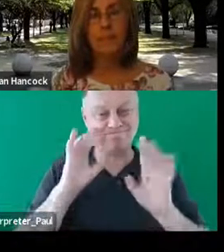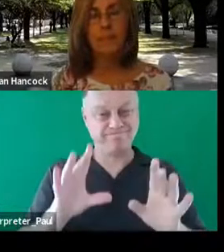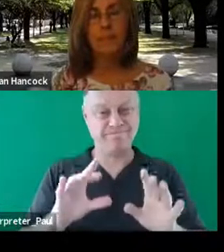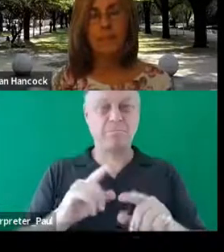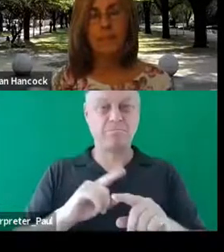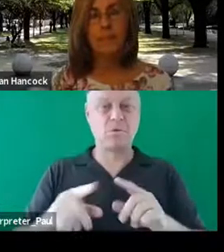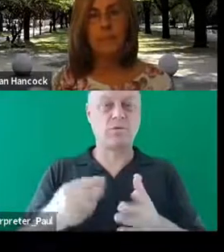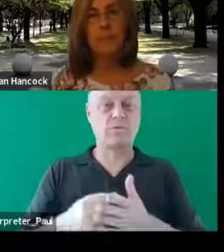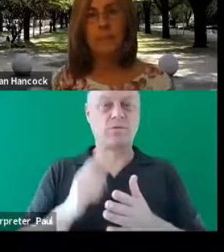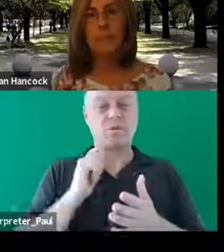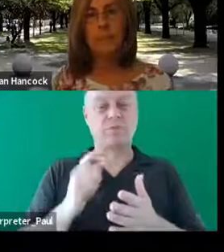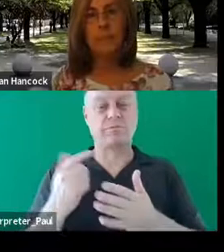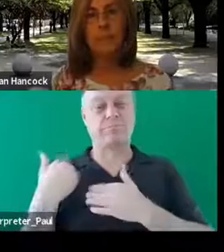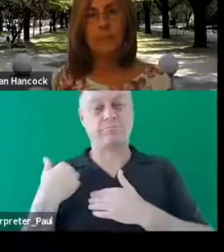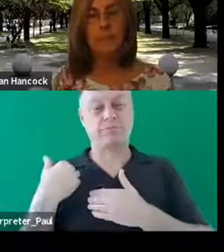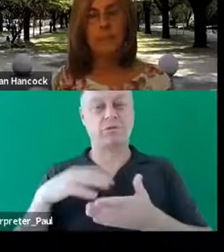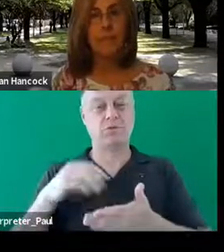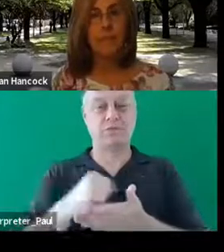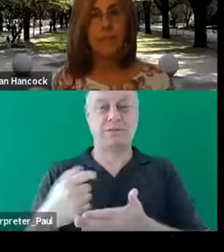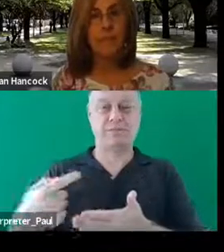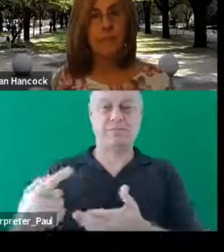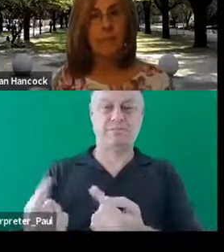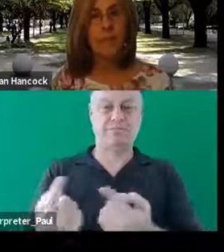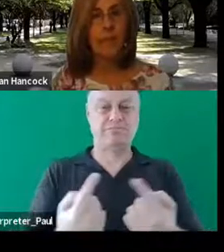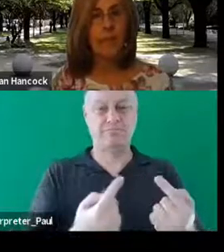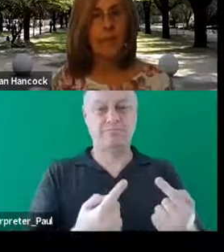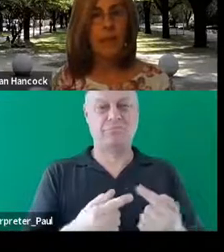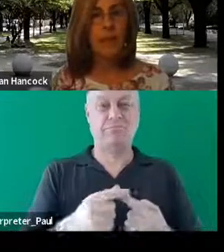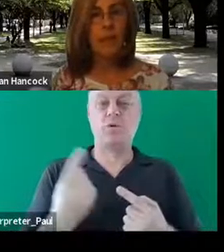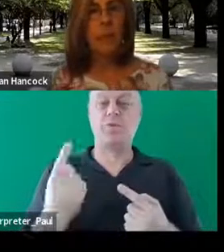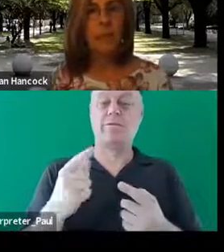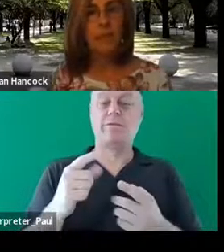will come from student numbers, identifying as having a disability or medical status,